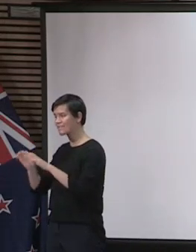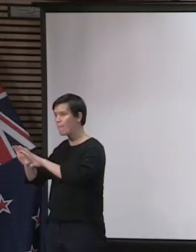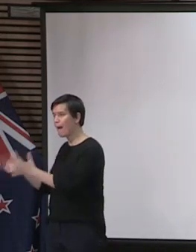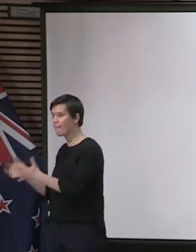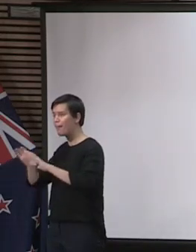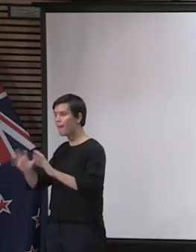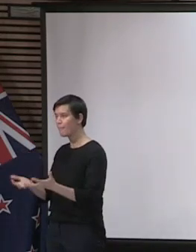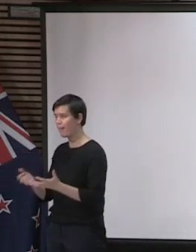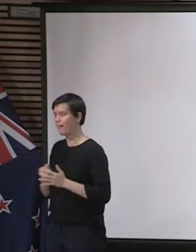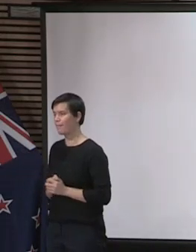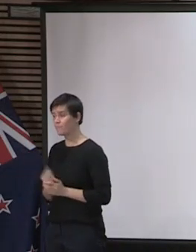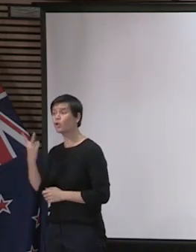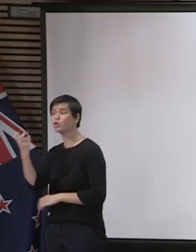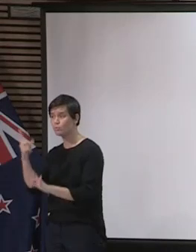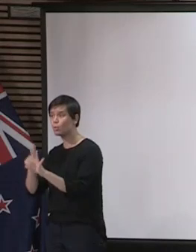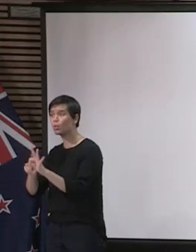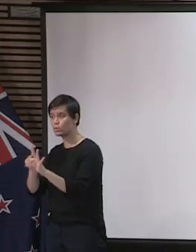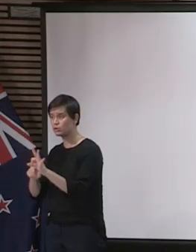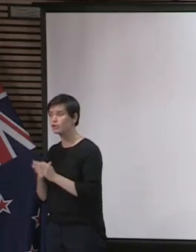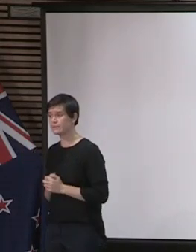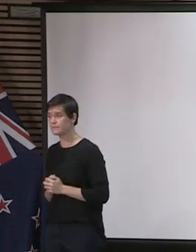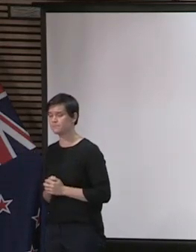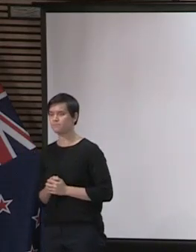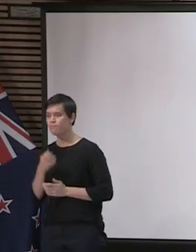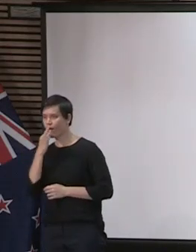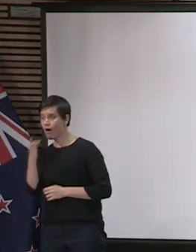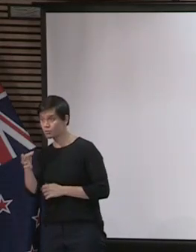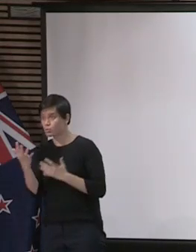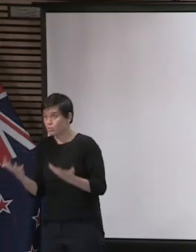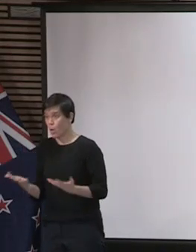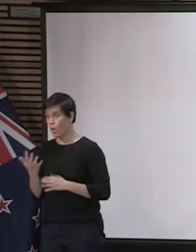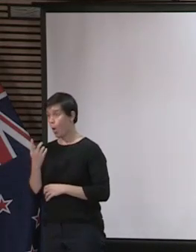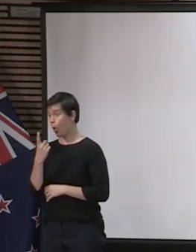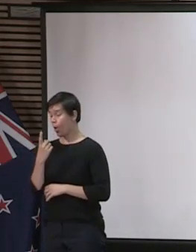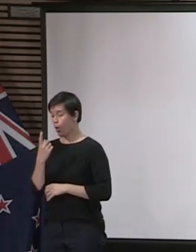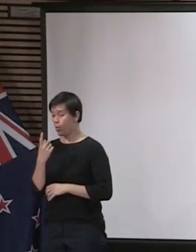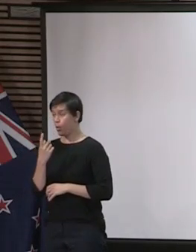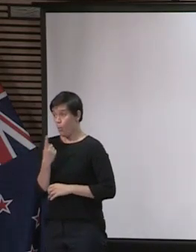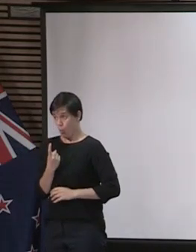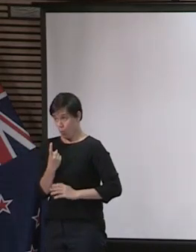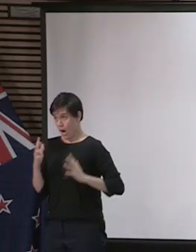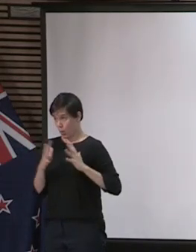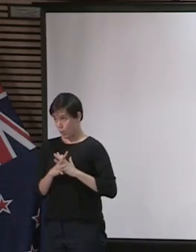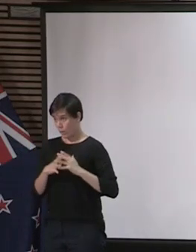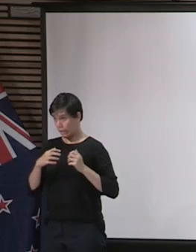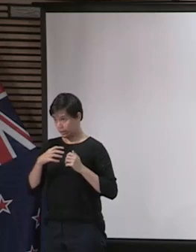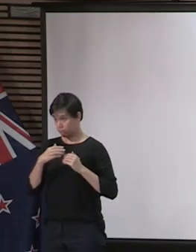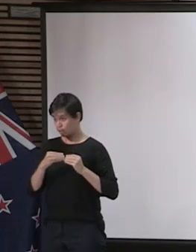schooling environment to the best of our ability. The last two. Because you have